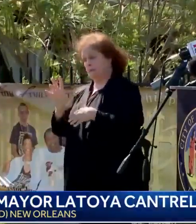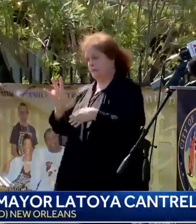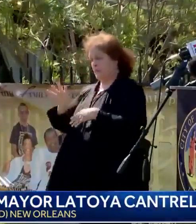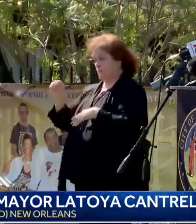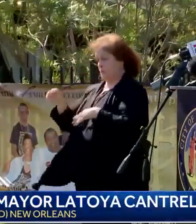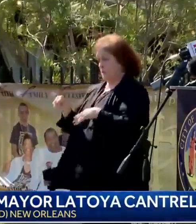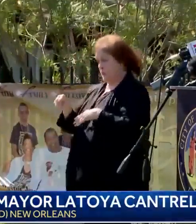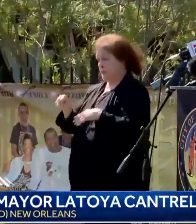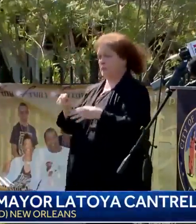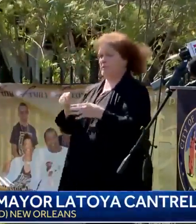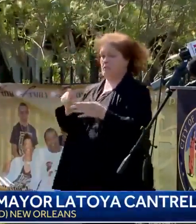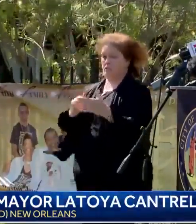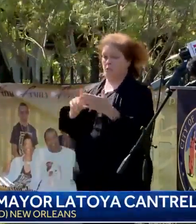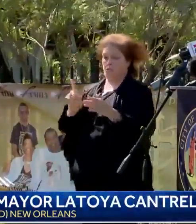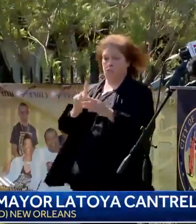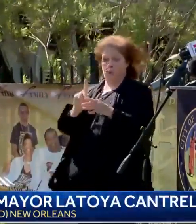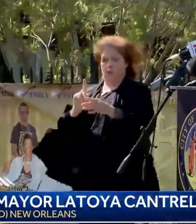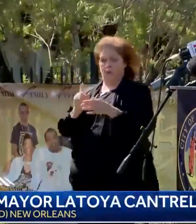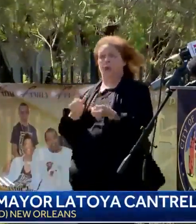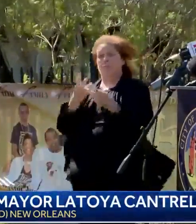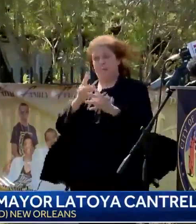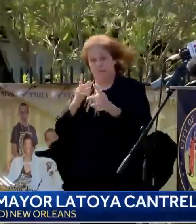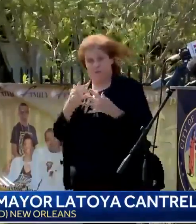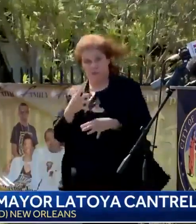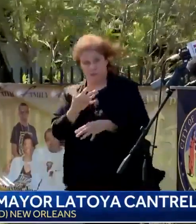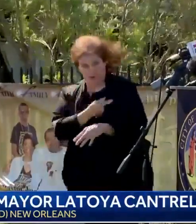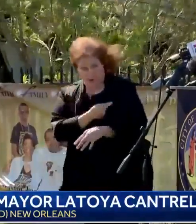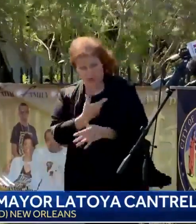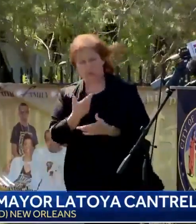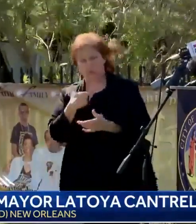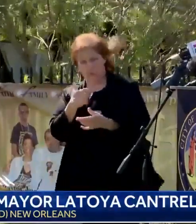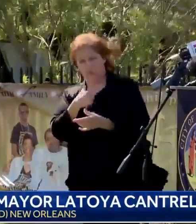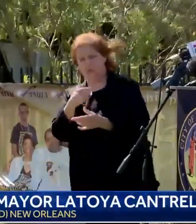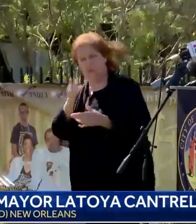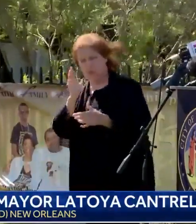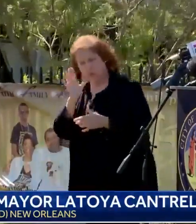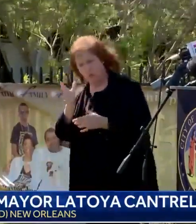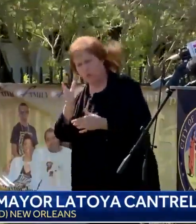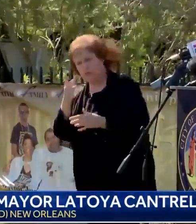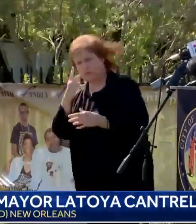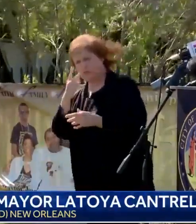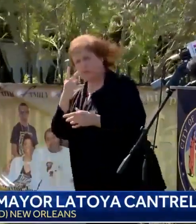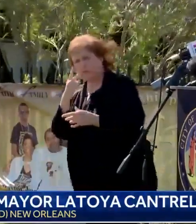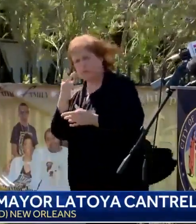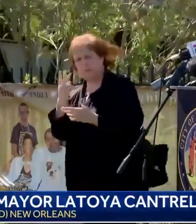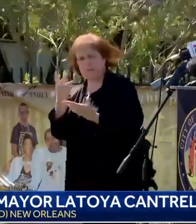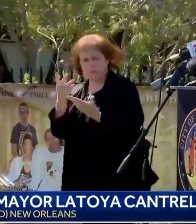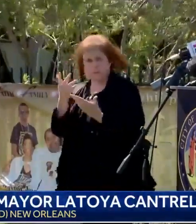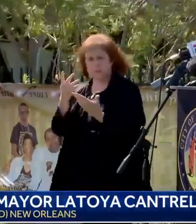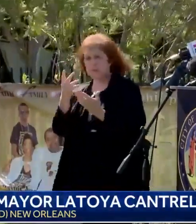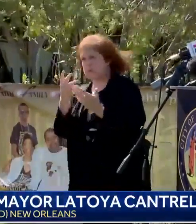AND SO LOOKING AT THAT NUMBER THAT PERCENTAGE AND ALSO WHERE WE ARE NOW. BUT LOOKING EVEN FURTHER.